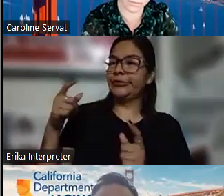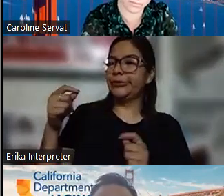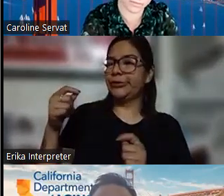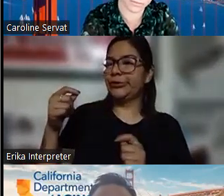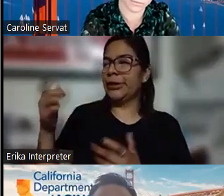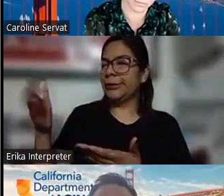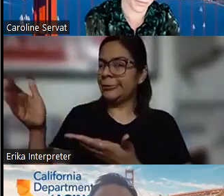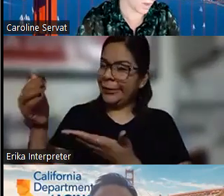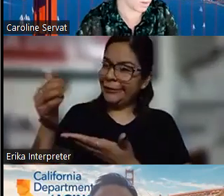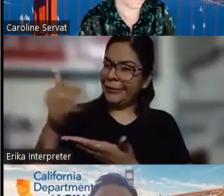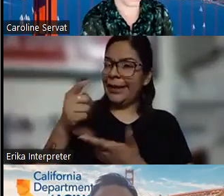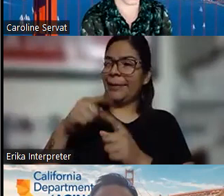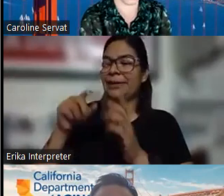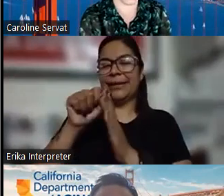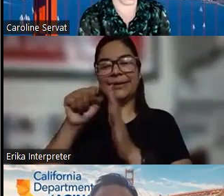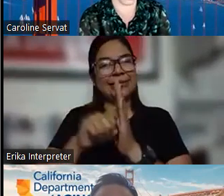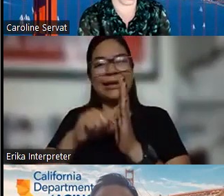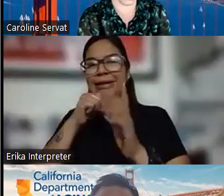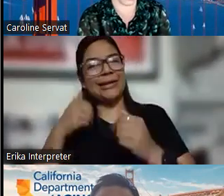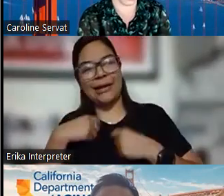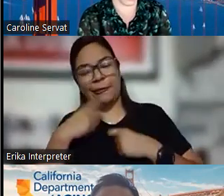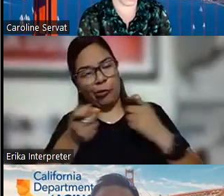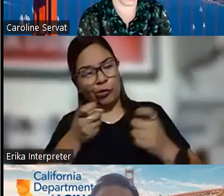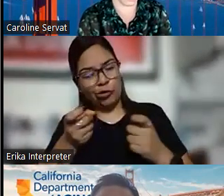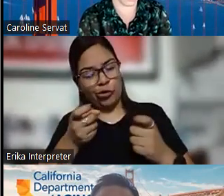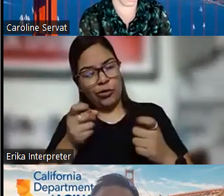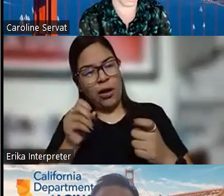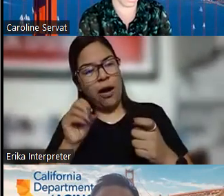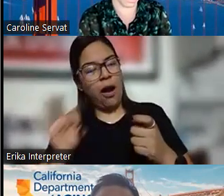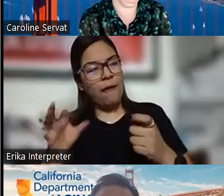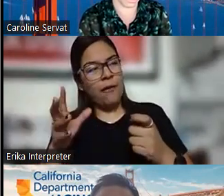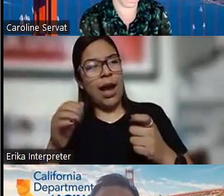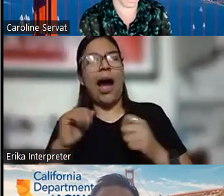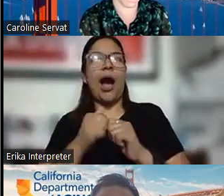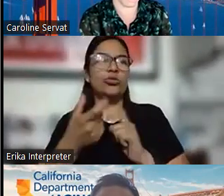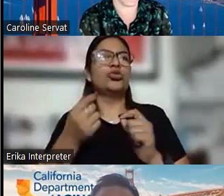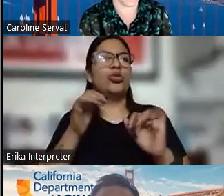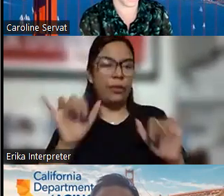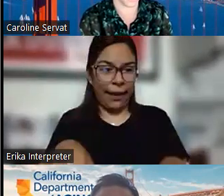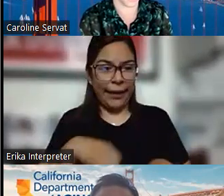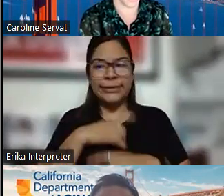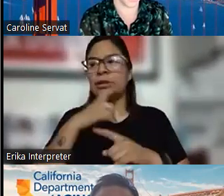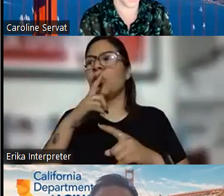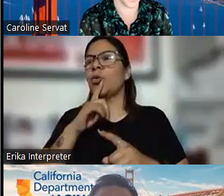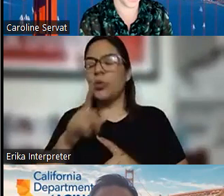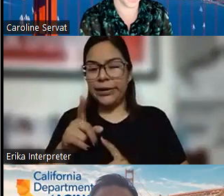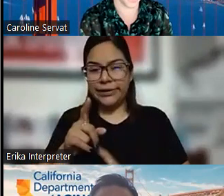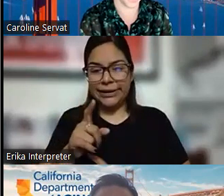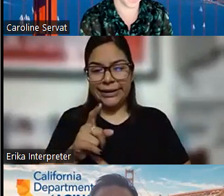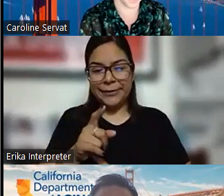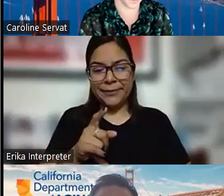the state's not in control of cleaning that up so it just really uh turns into a nightmare after a